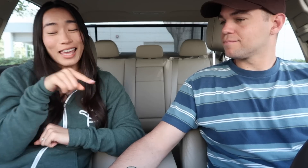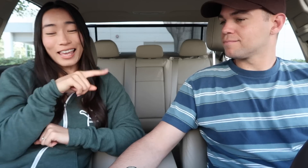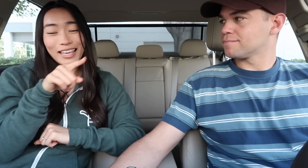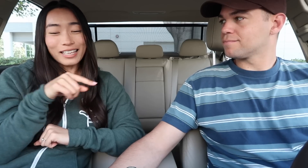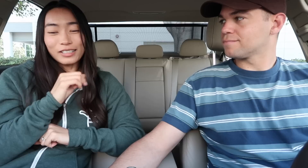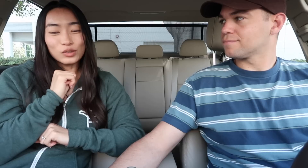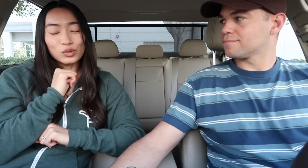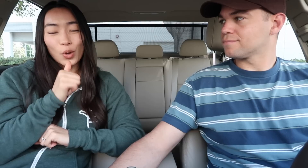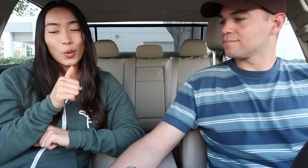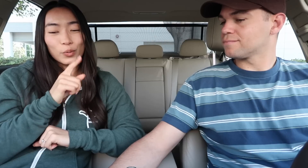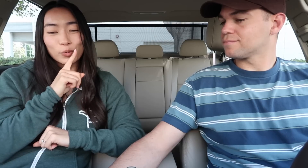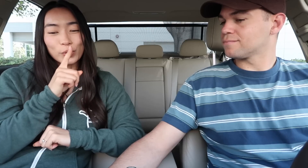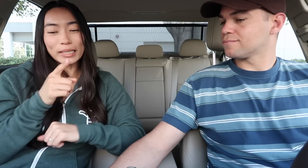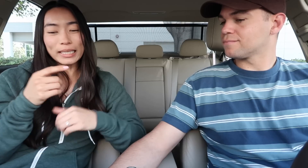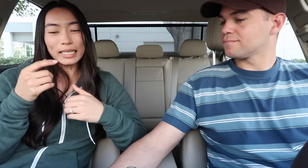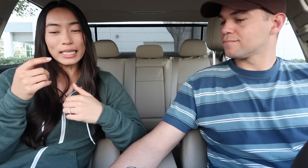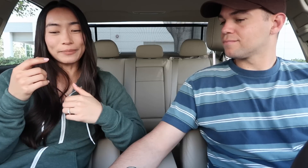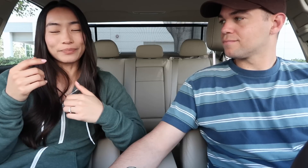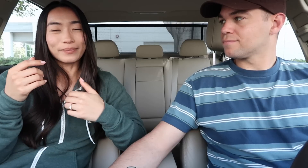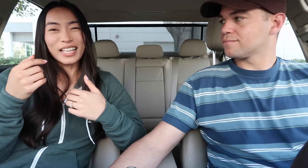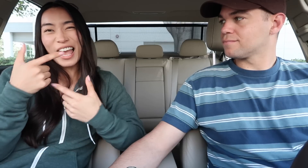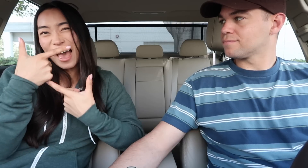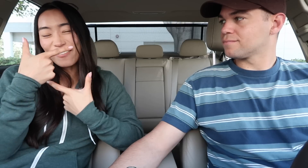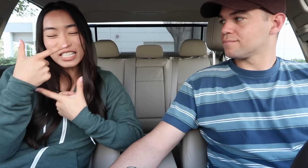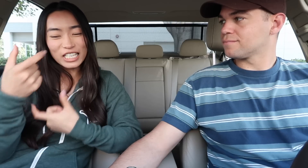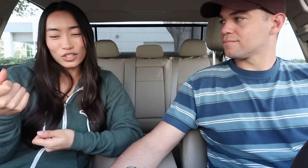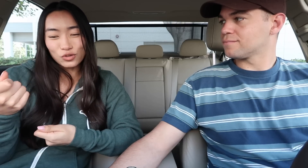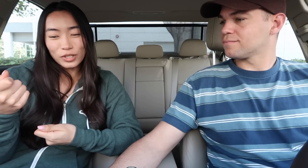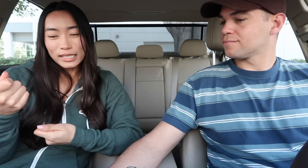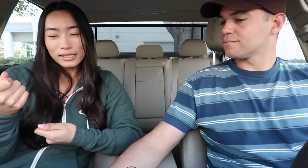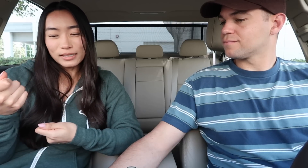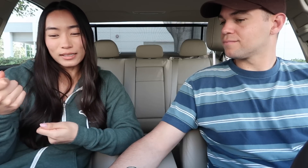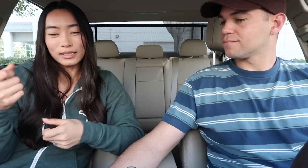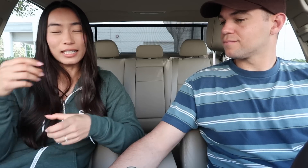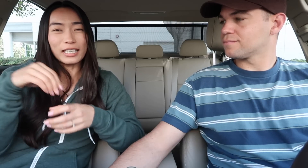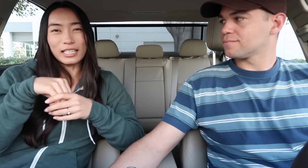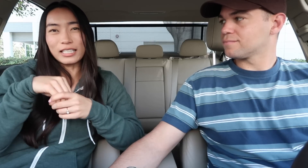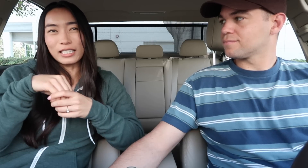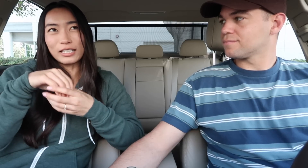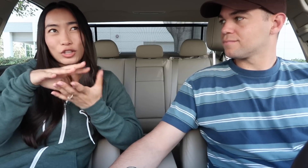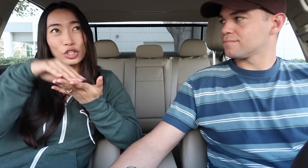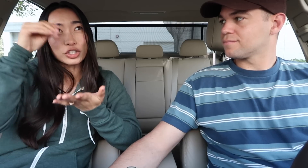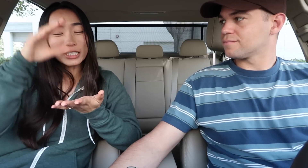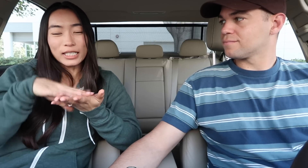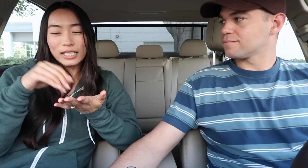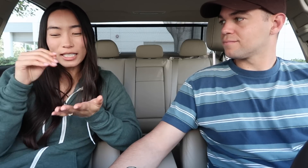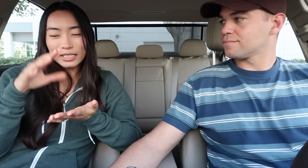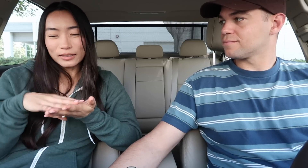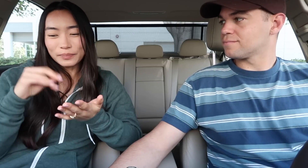they don't really have an interest in learning it